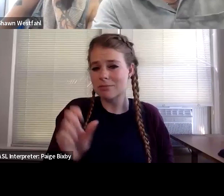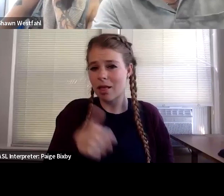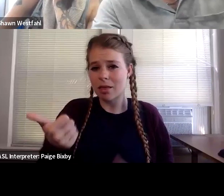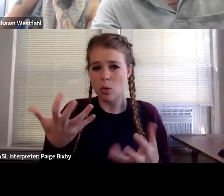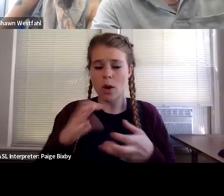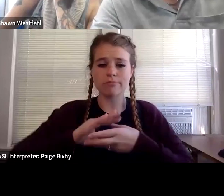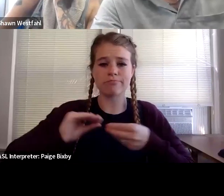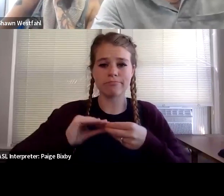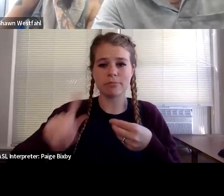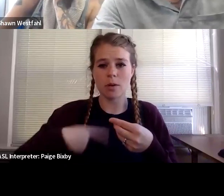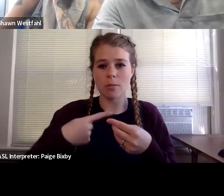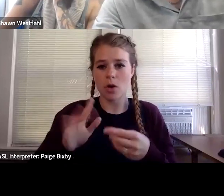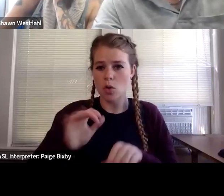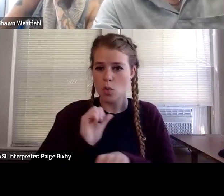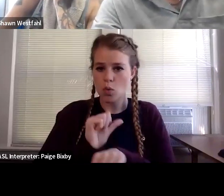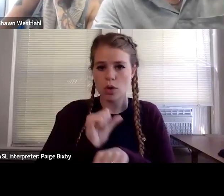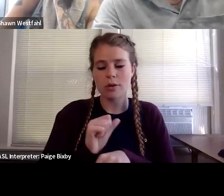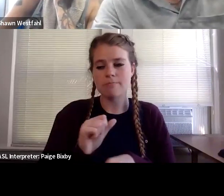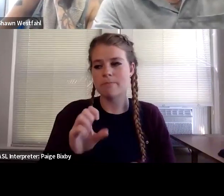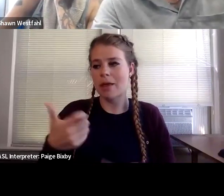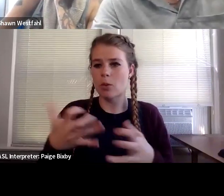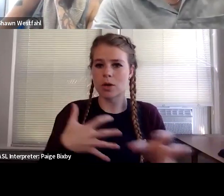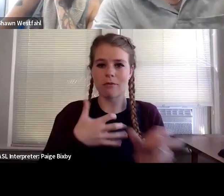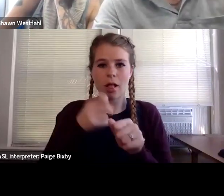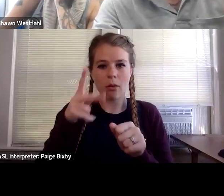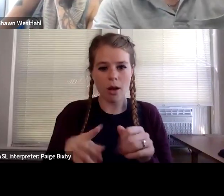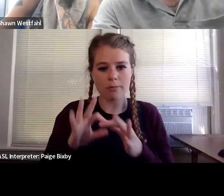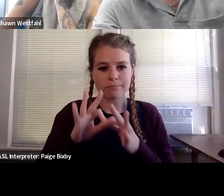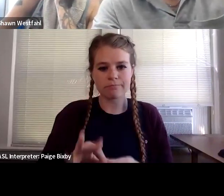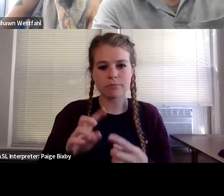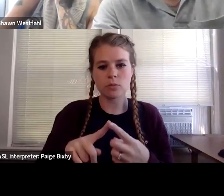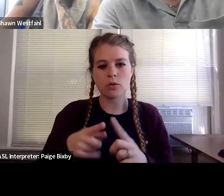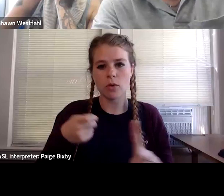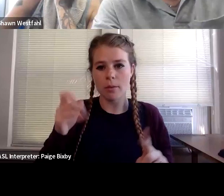about the work you have done, anything that you wanna follow up on from the presentation or anything you wanna share